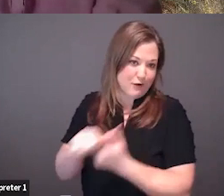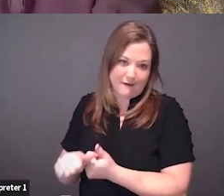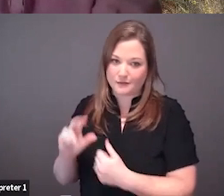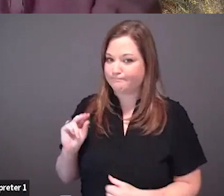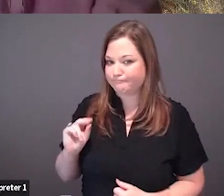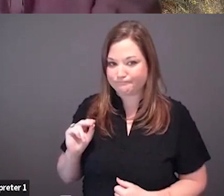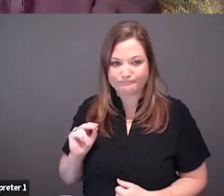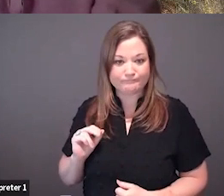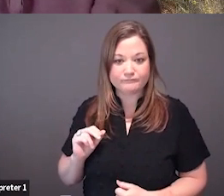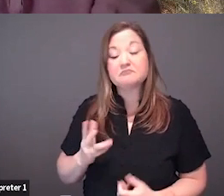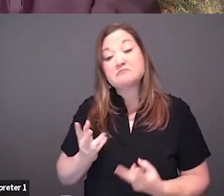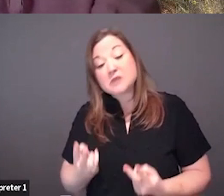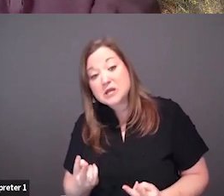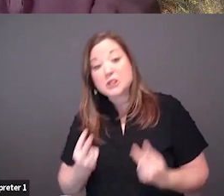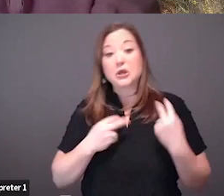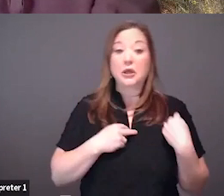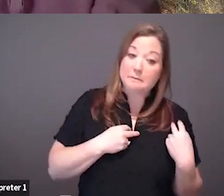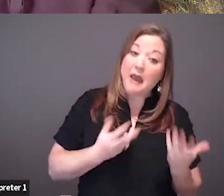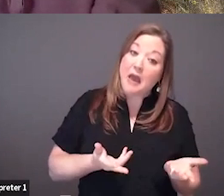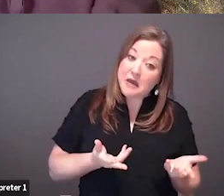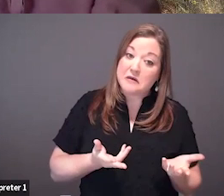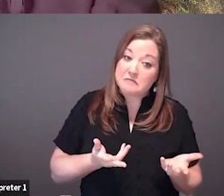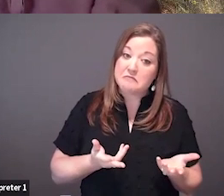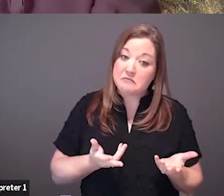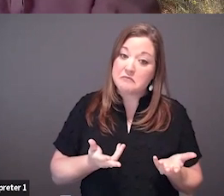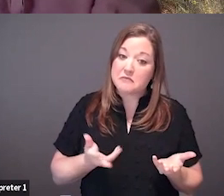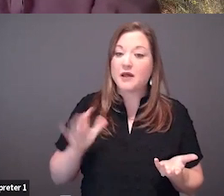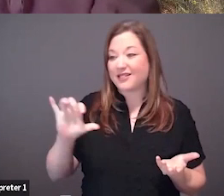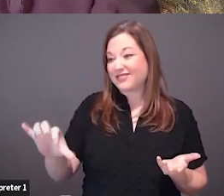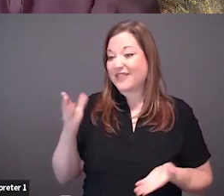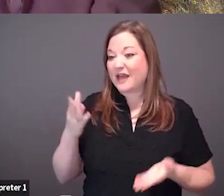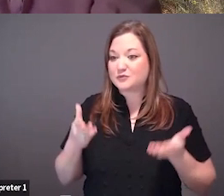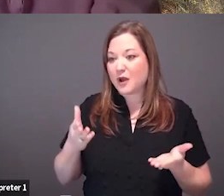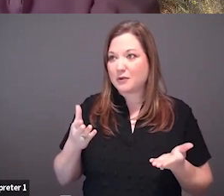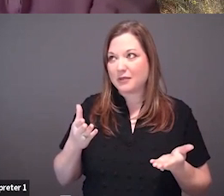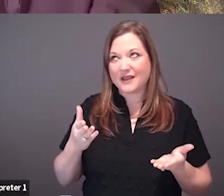Looking back at that, that's probably a dumb call on our part.